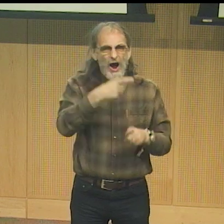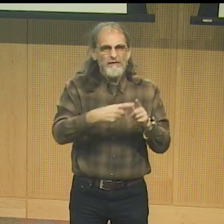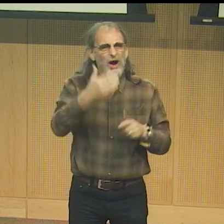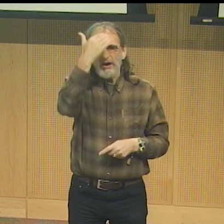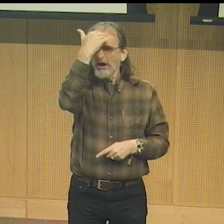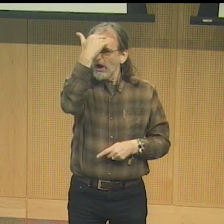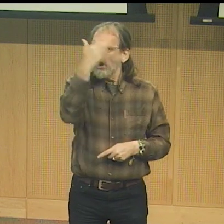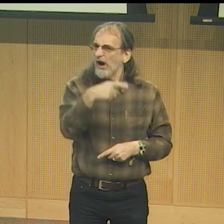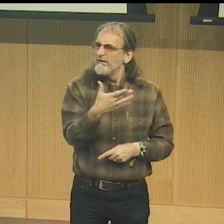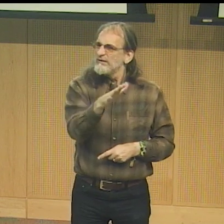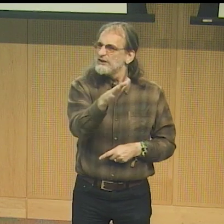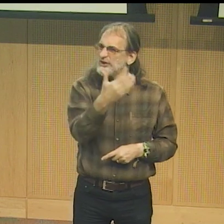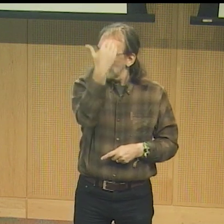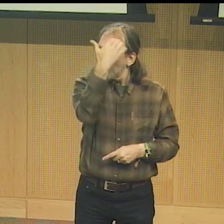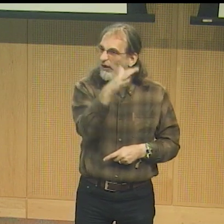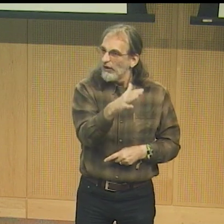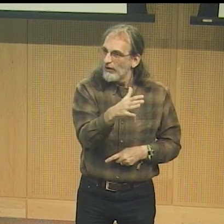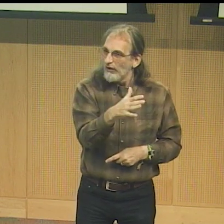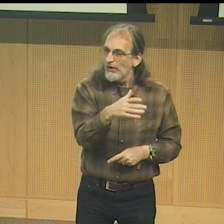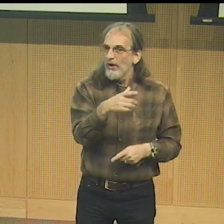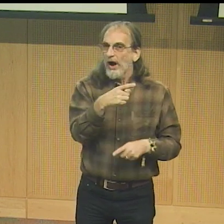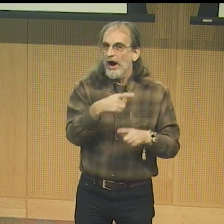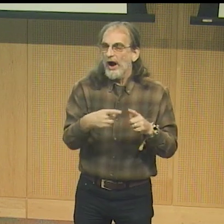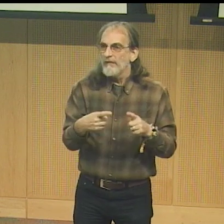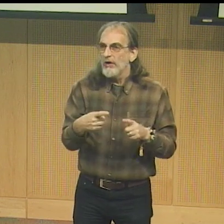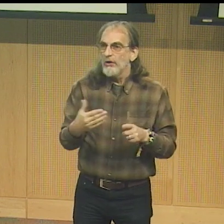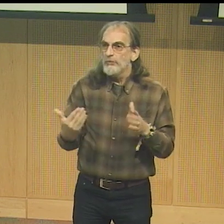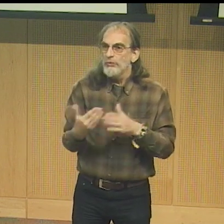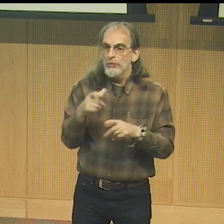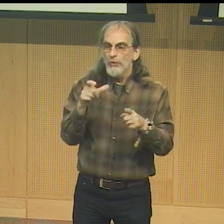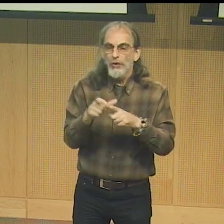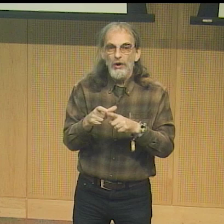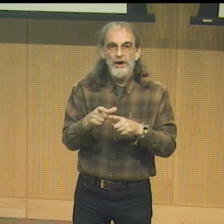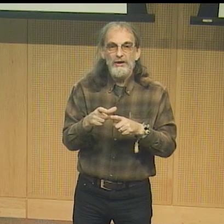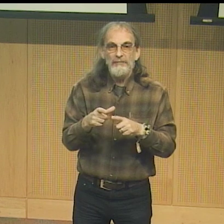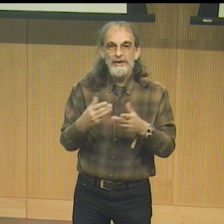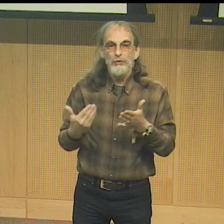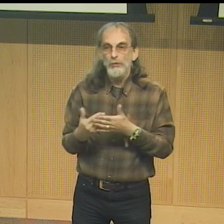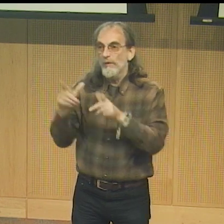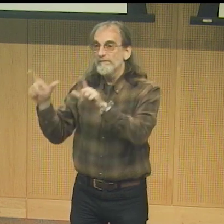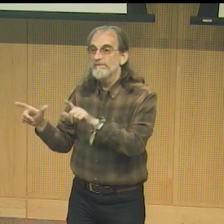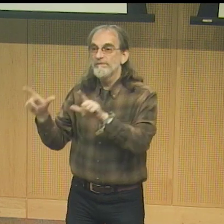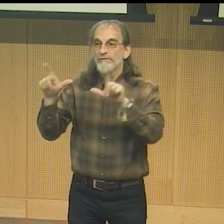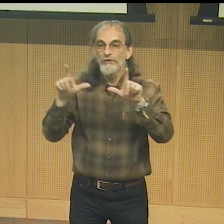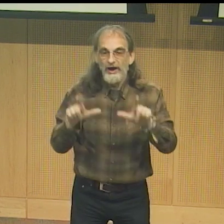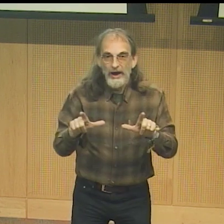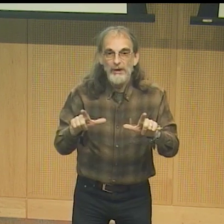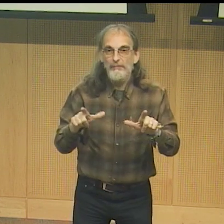women's knowledge, we have these models from other cultural and minority groups.